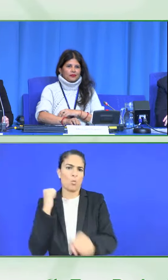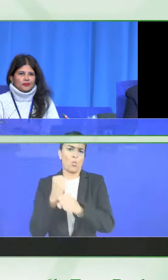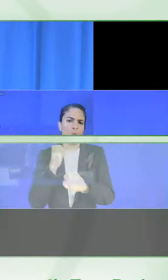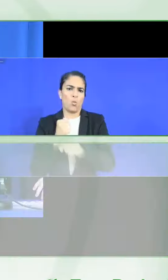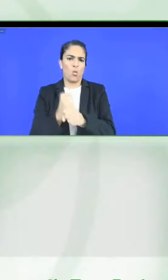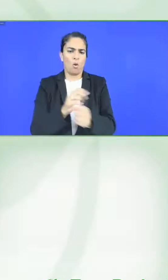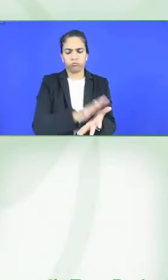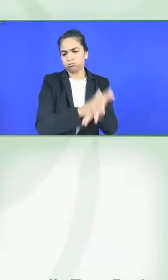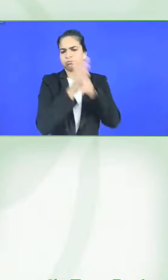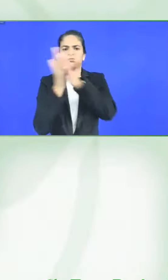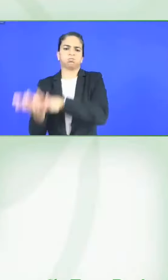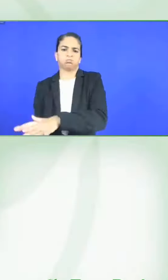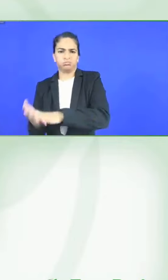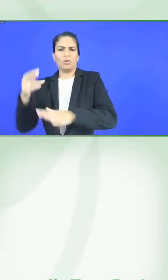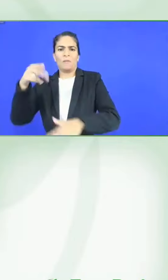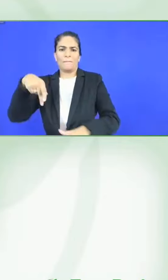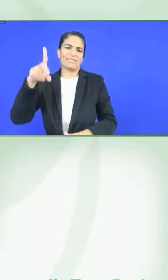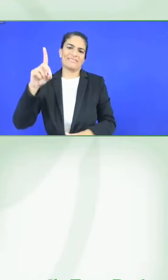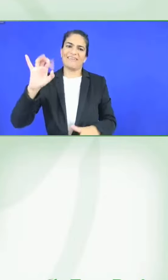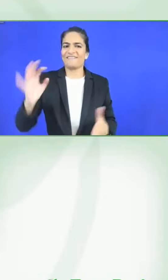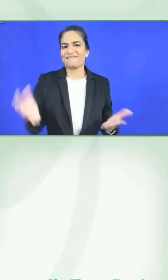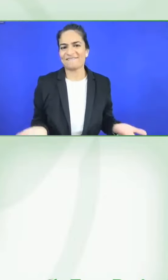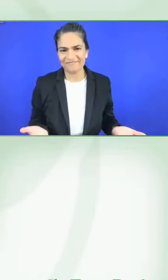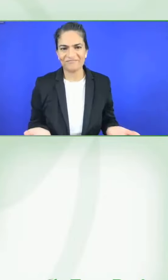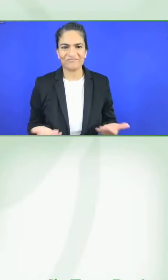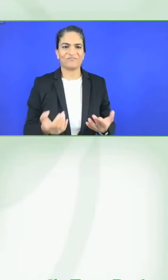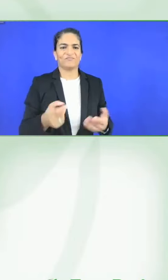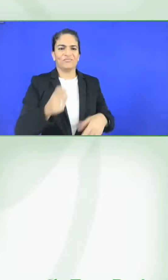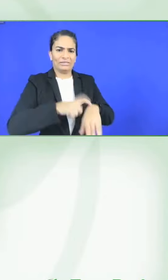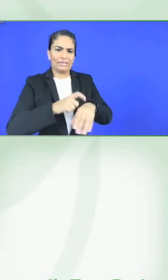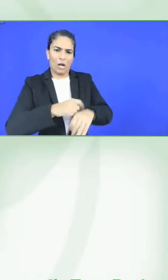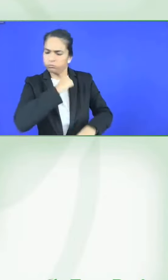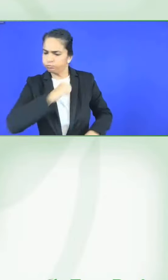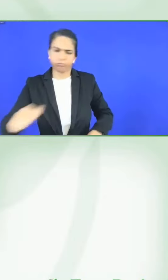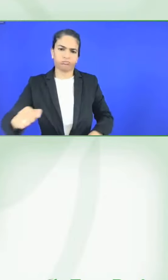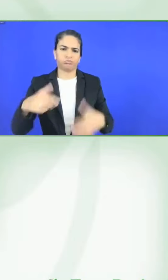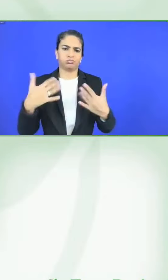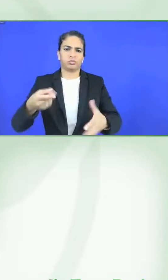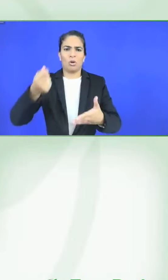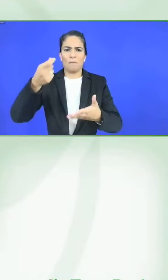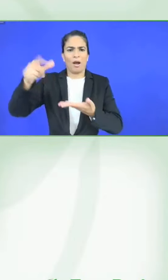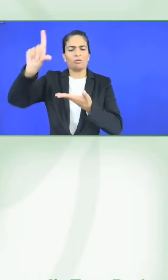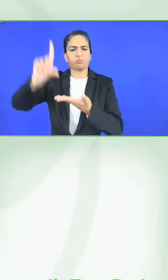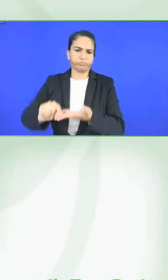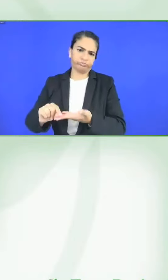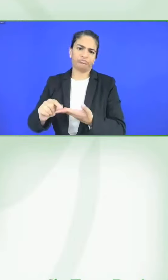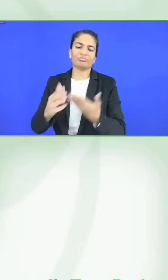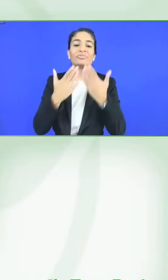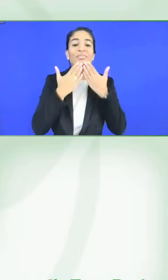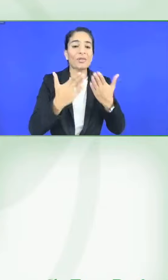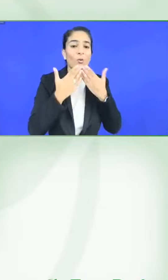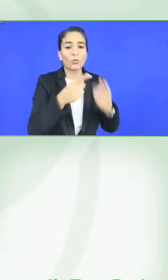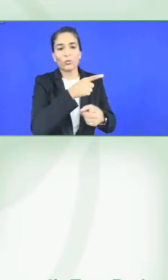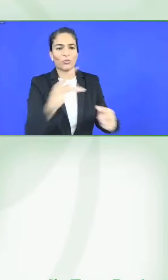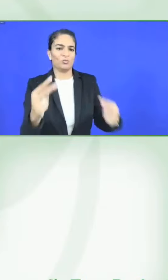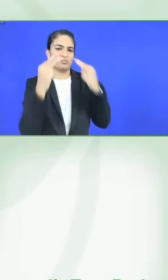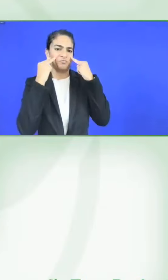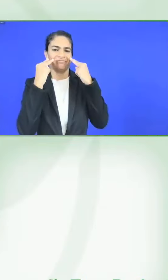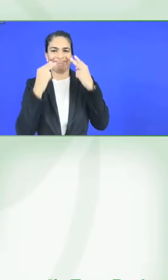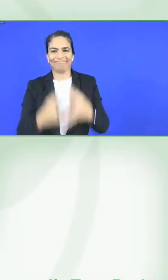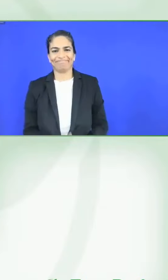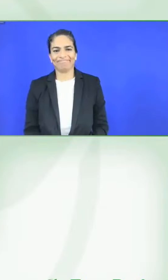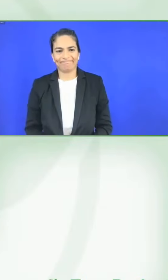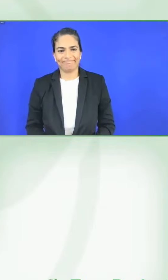Sorry, my microphone turned off.